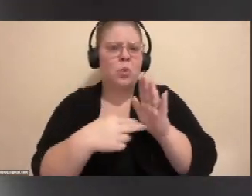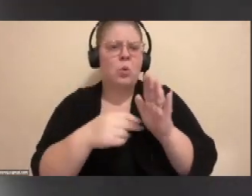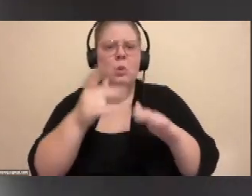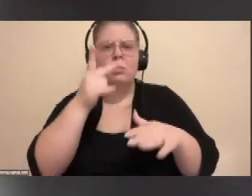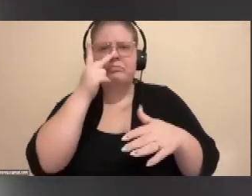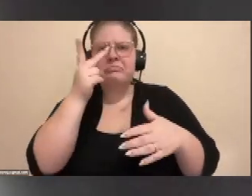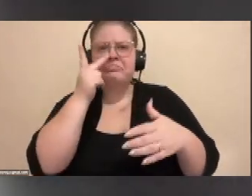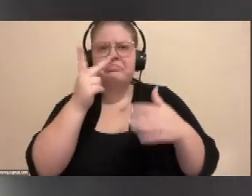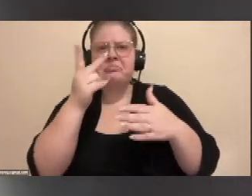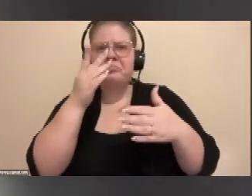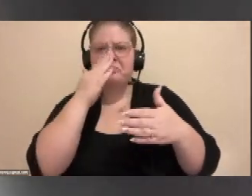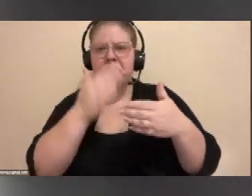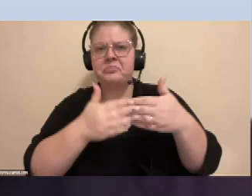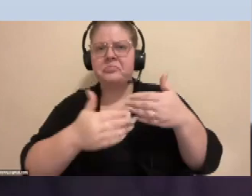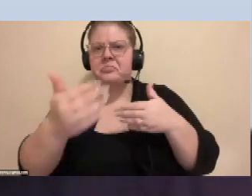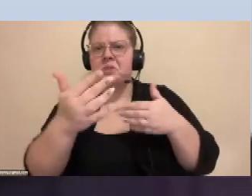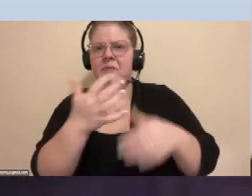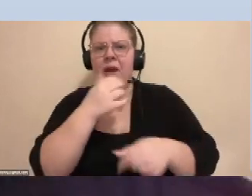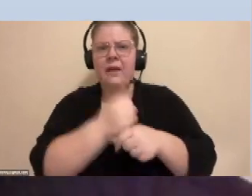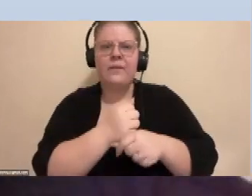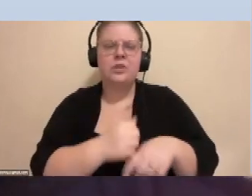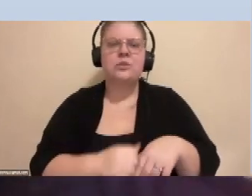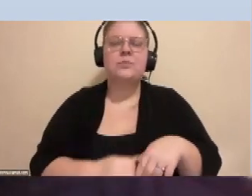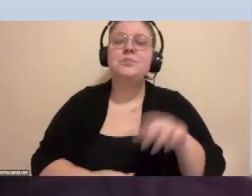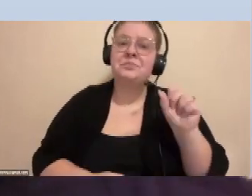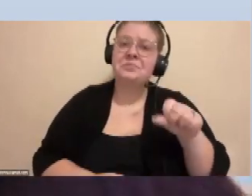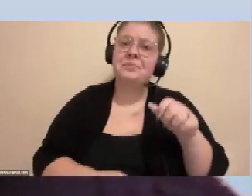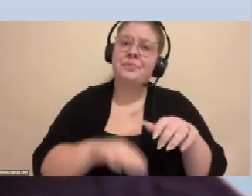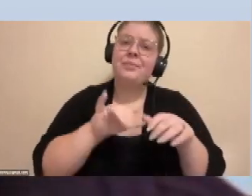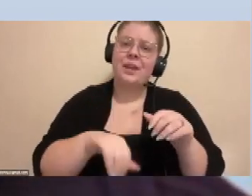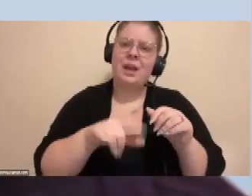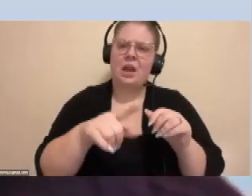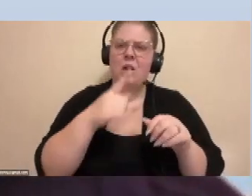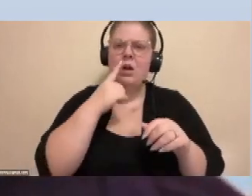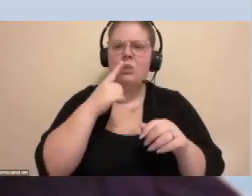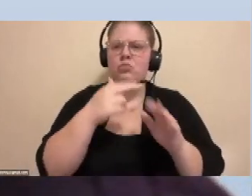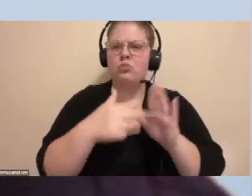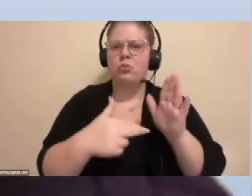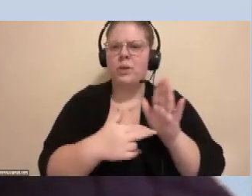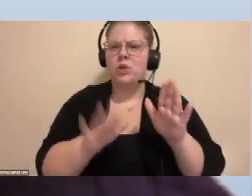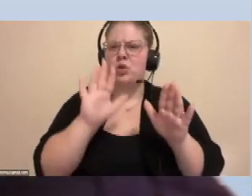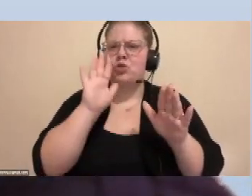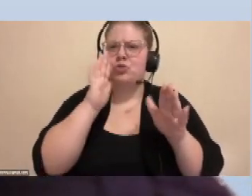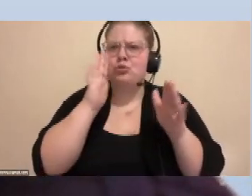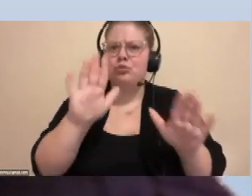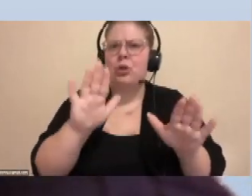Yes, I think that access rule is a great step in the right direction.